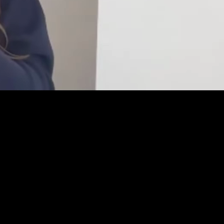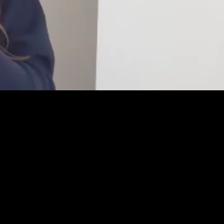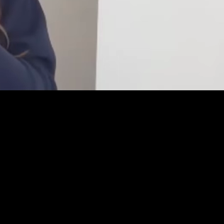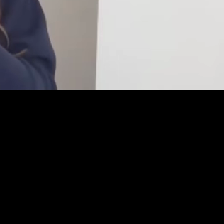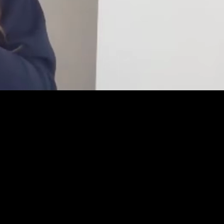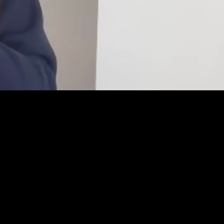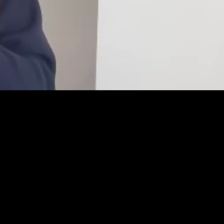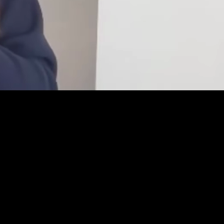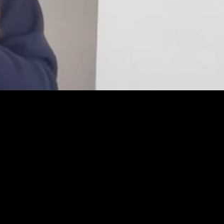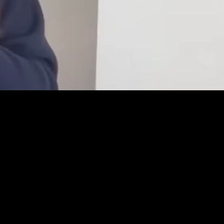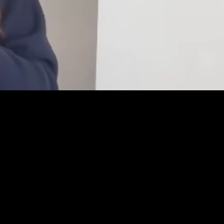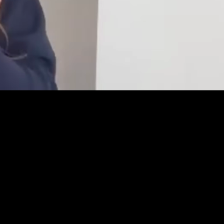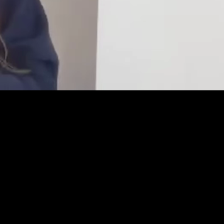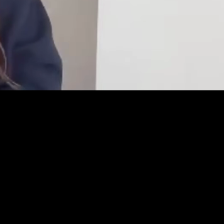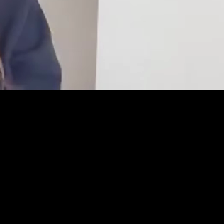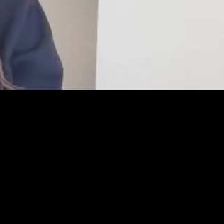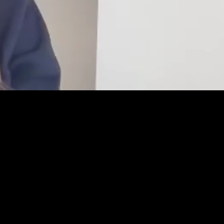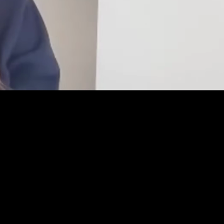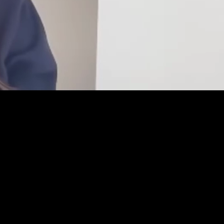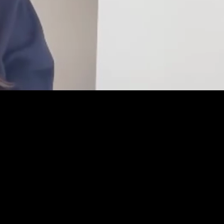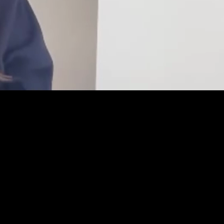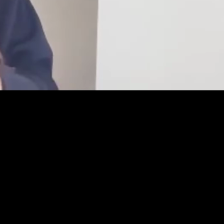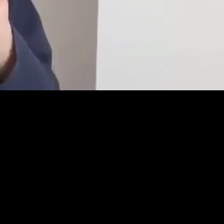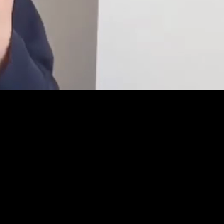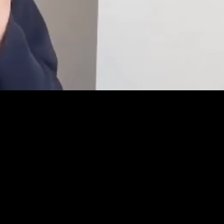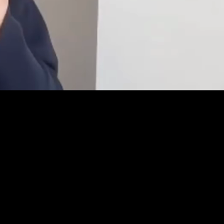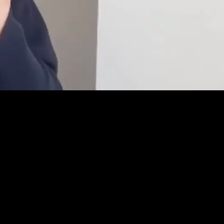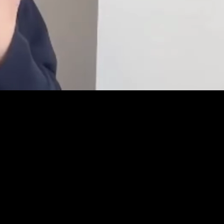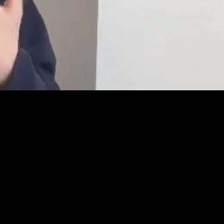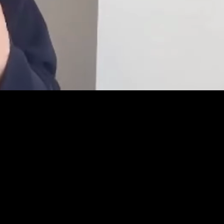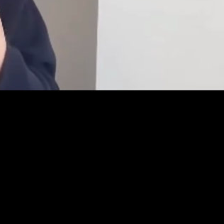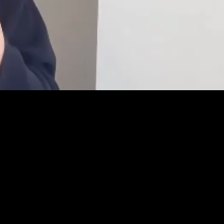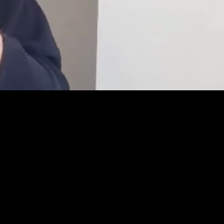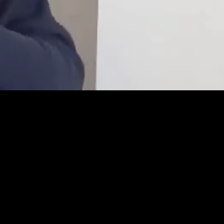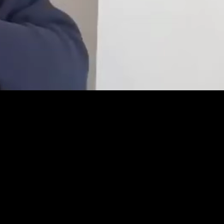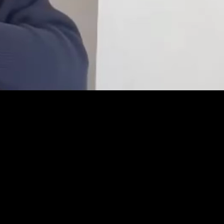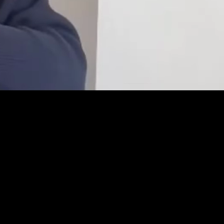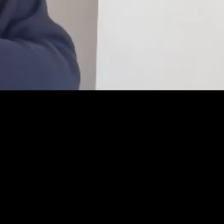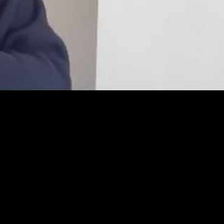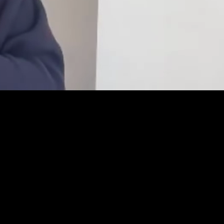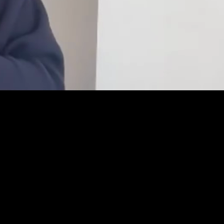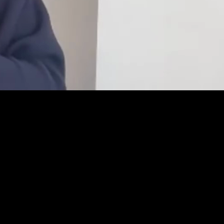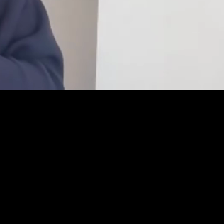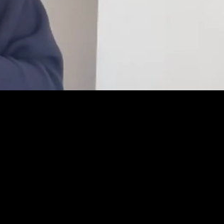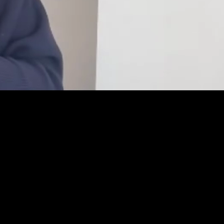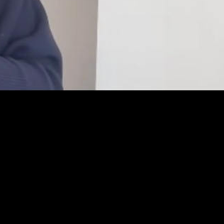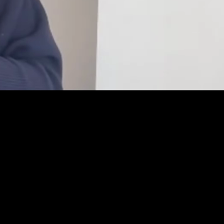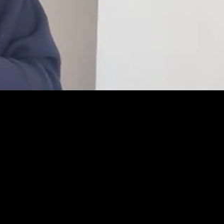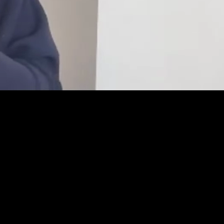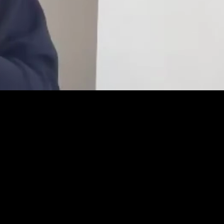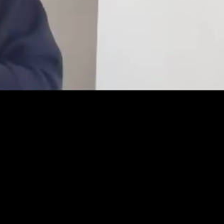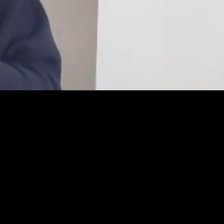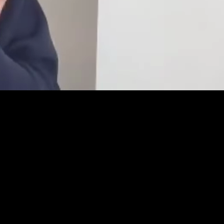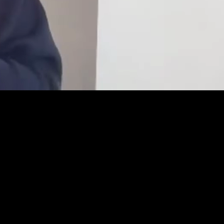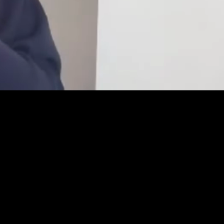Thank you, Andy. I think we can leave it there for questions. I'll answer a few in the chat that I can, but we can follow up with everything.